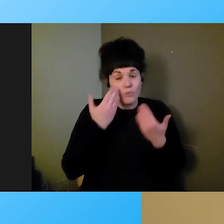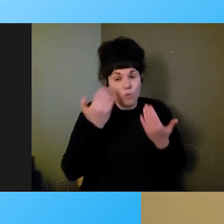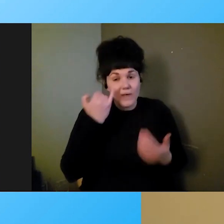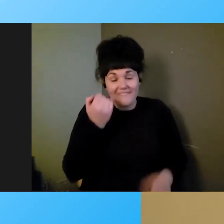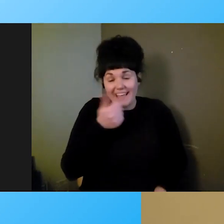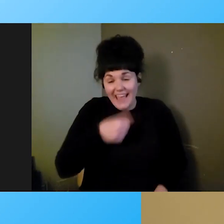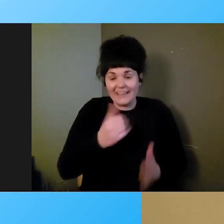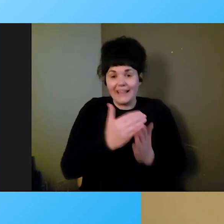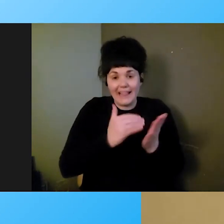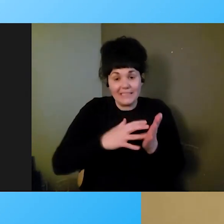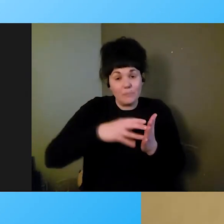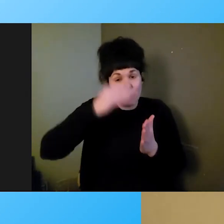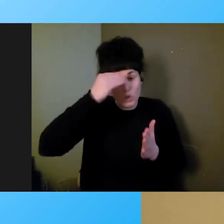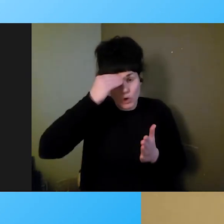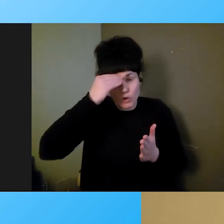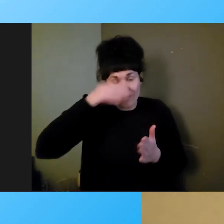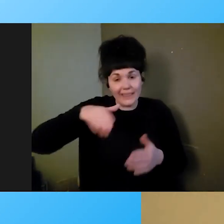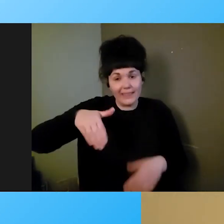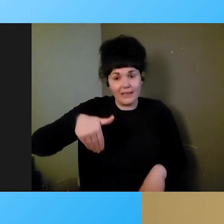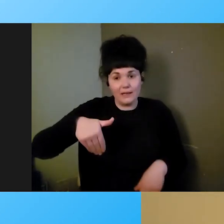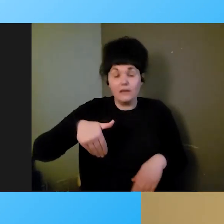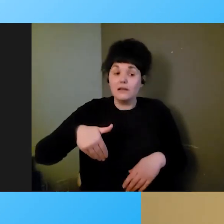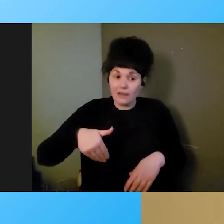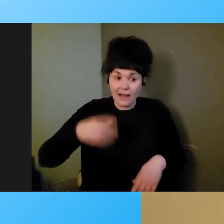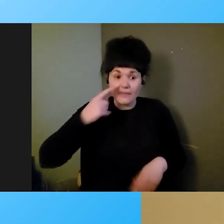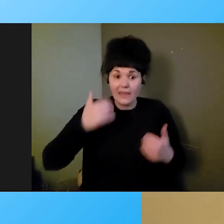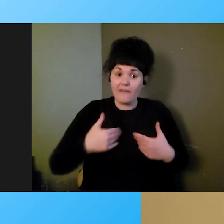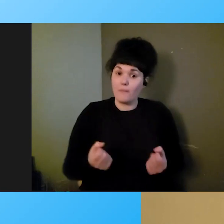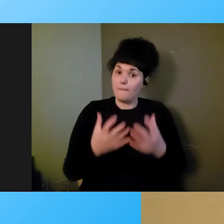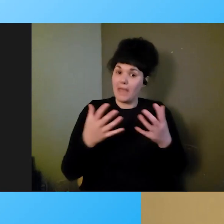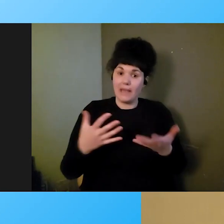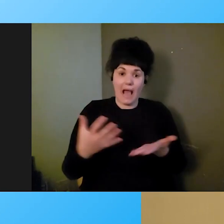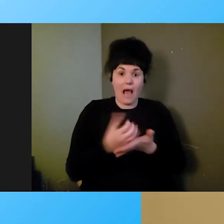opportunities to observe lessons. But let's begin by